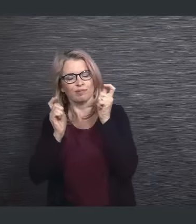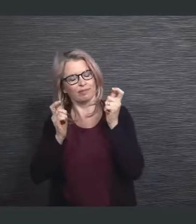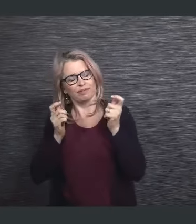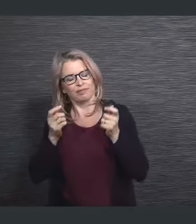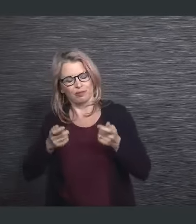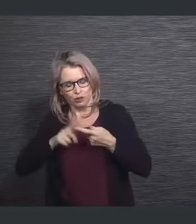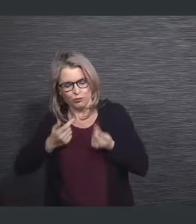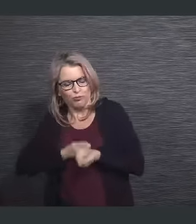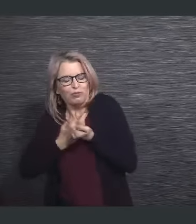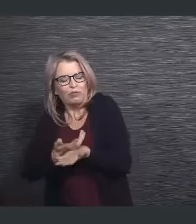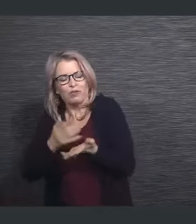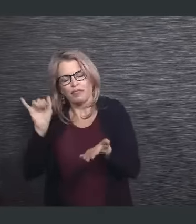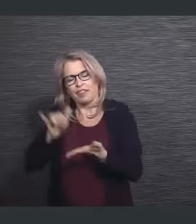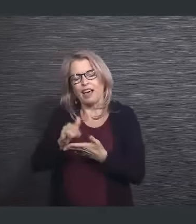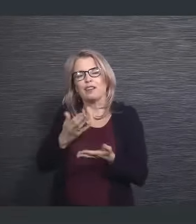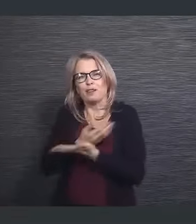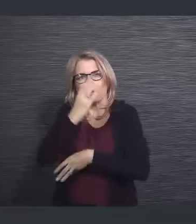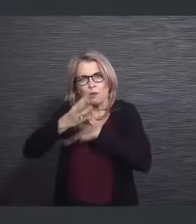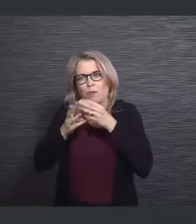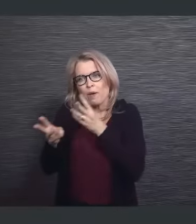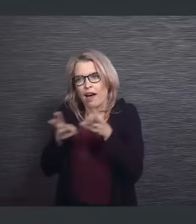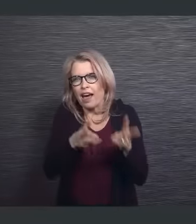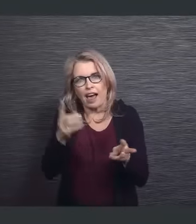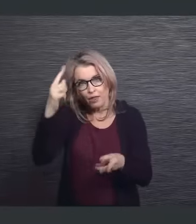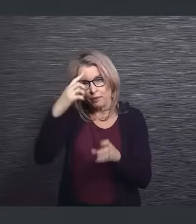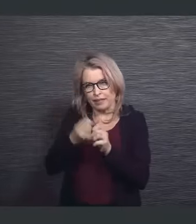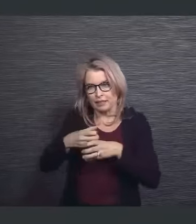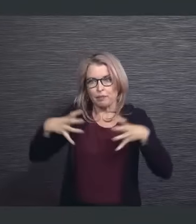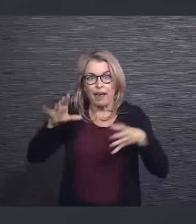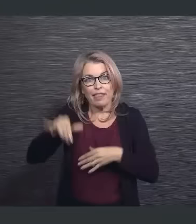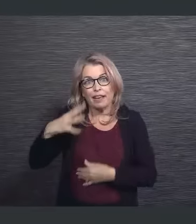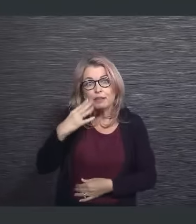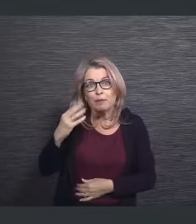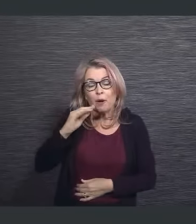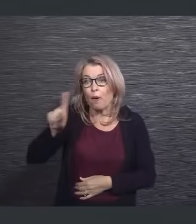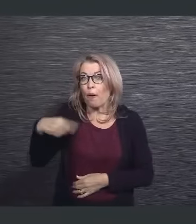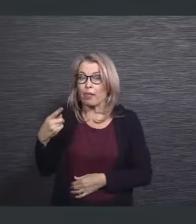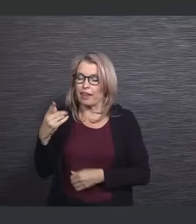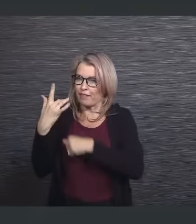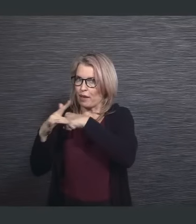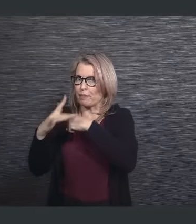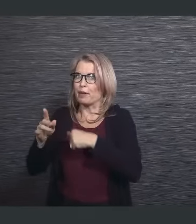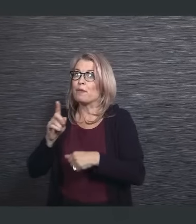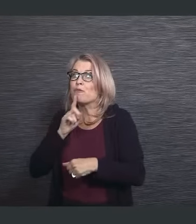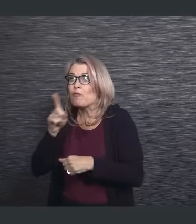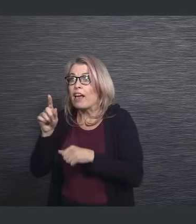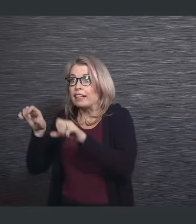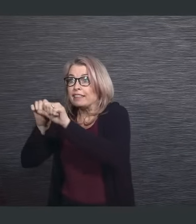I think we can expand the live experience that has only been available in real stadiums to a virtual space